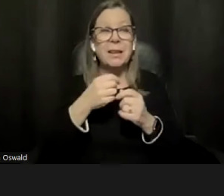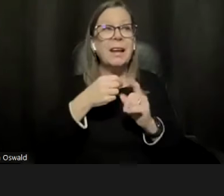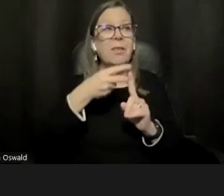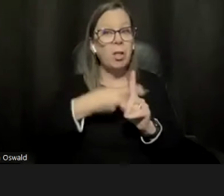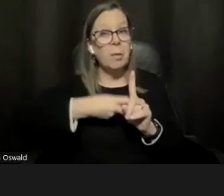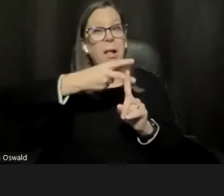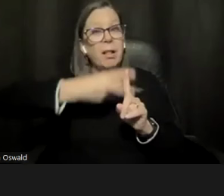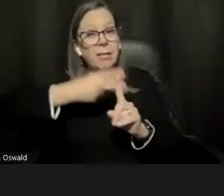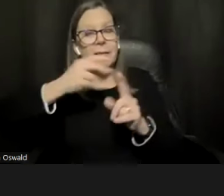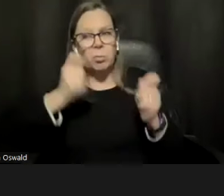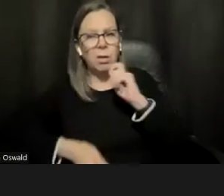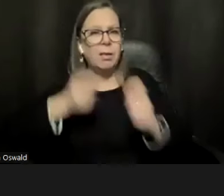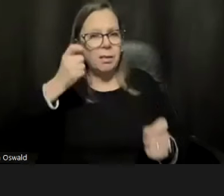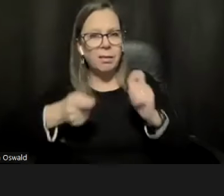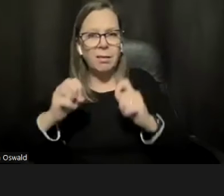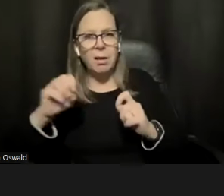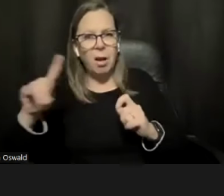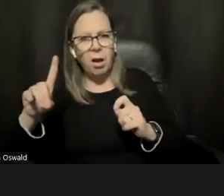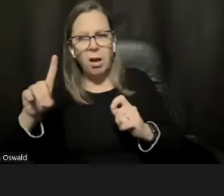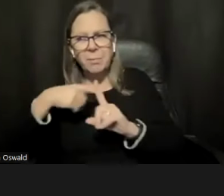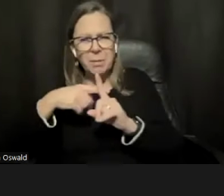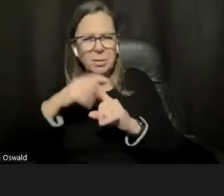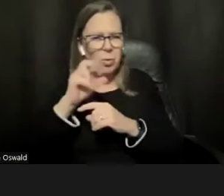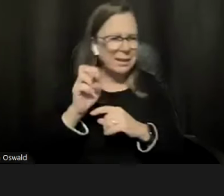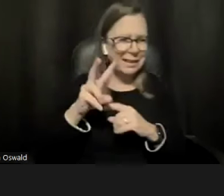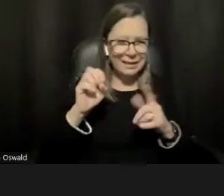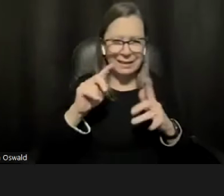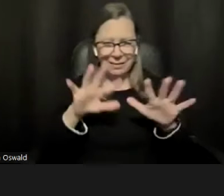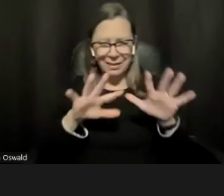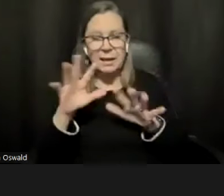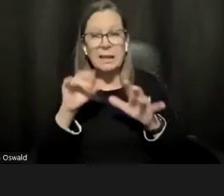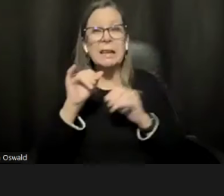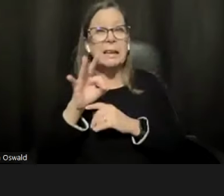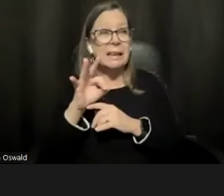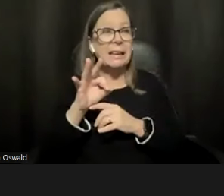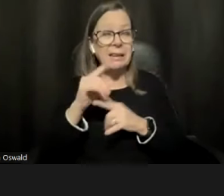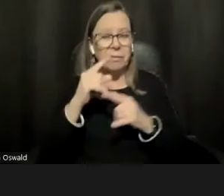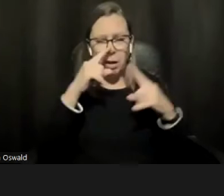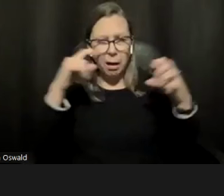changing on odd months or even months or whatever, if it gets complicated or confusing, we will